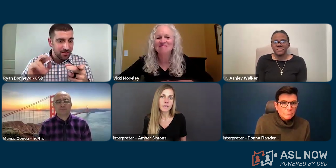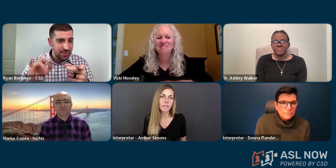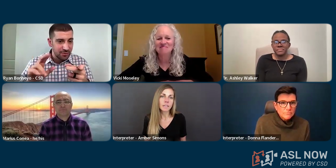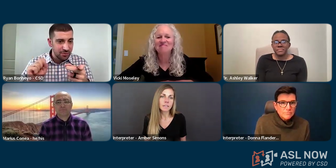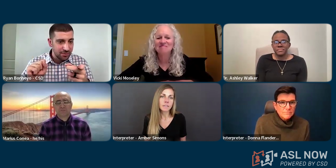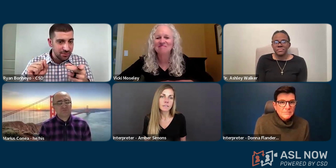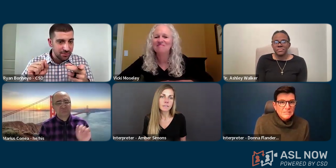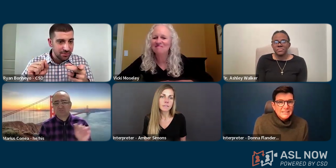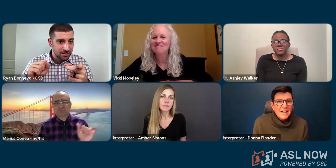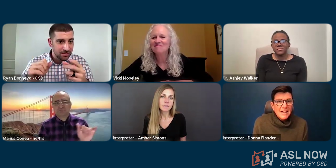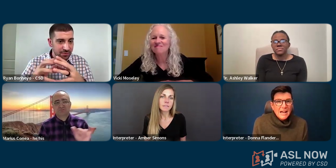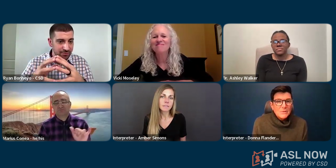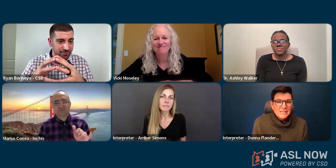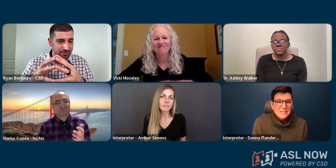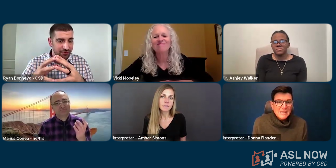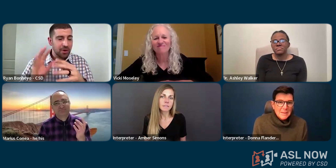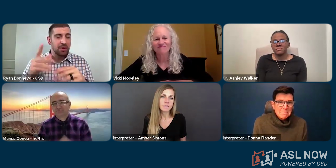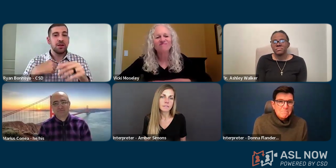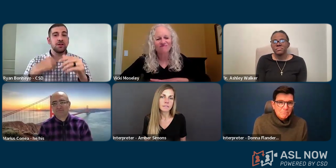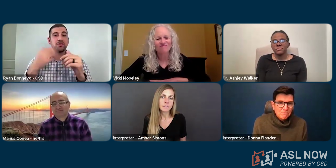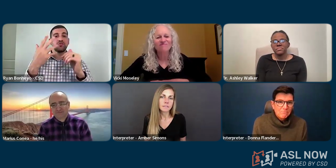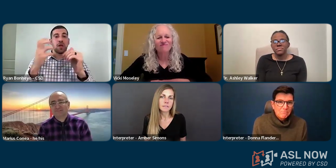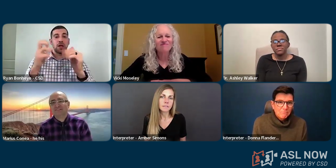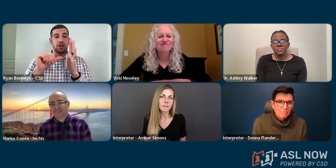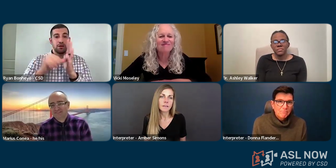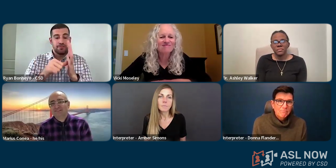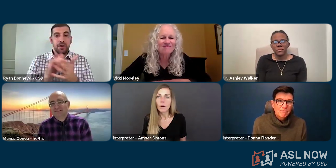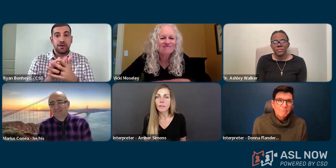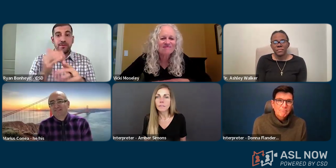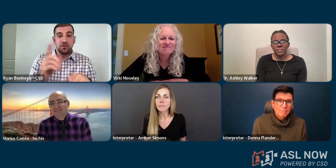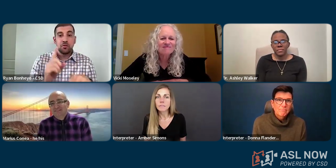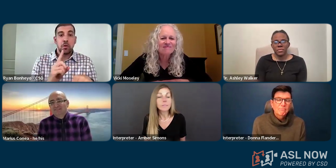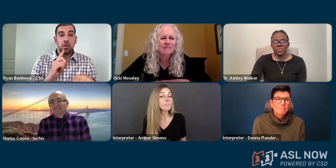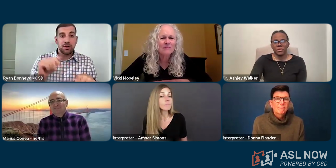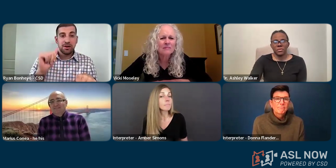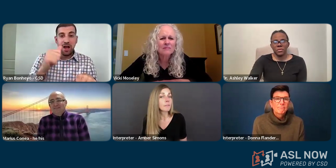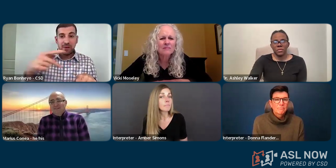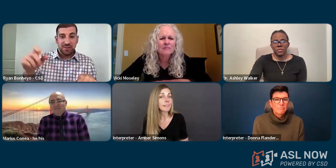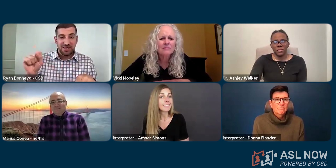Vicki? Yeah, I would say the same. Marius? Yep, same thing.